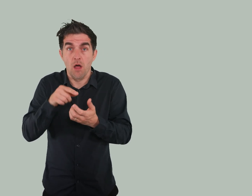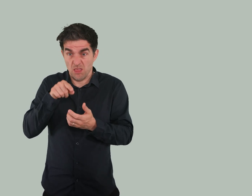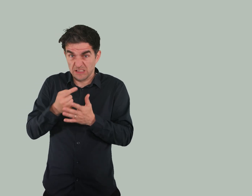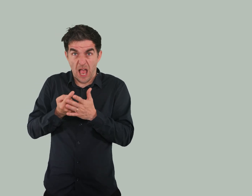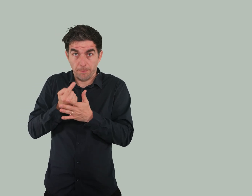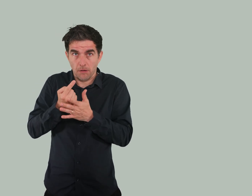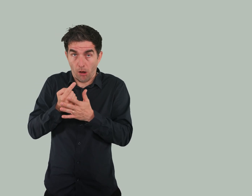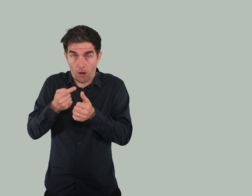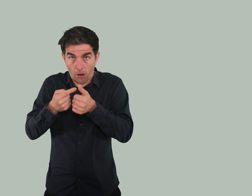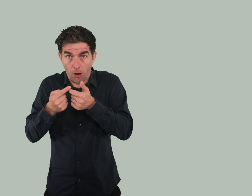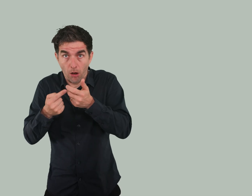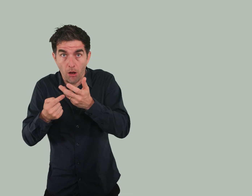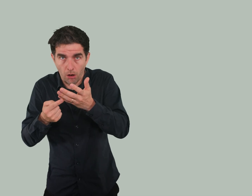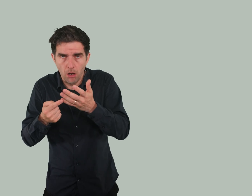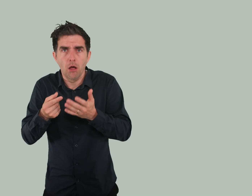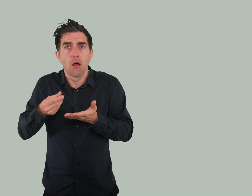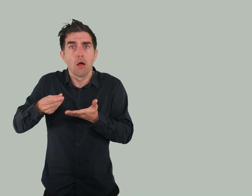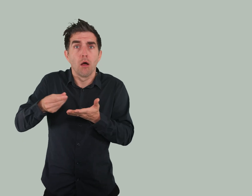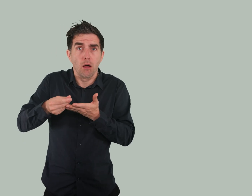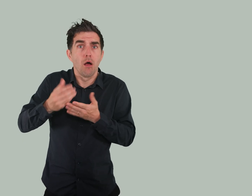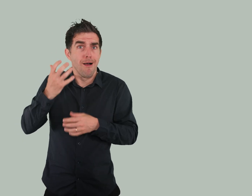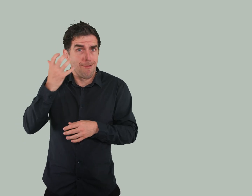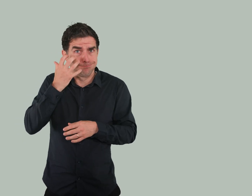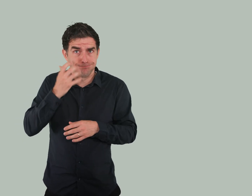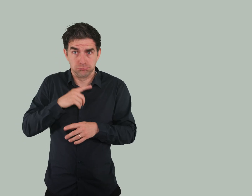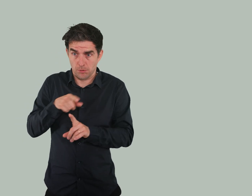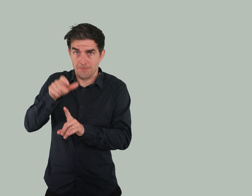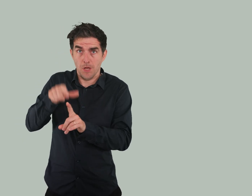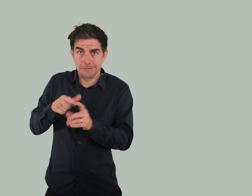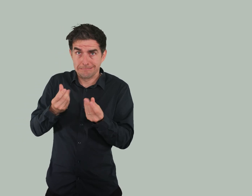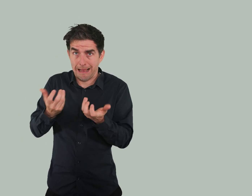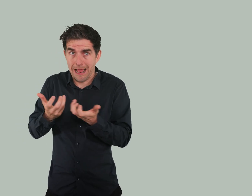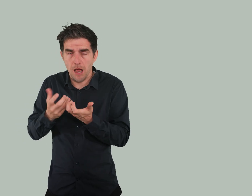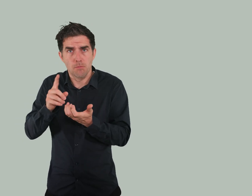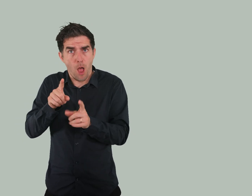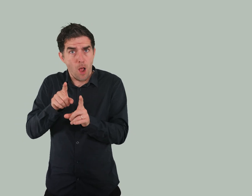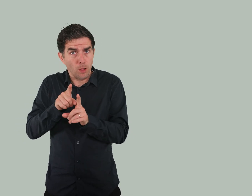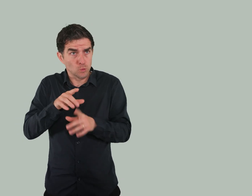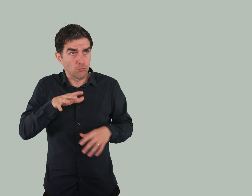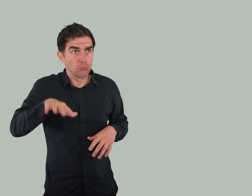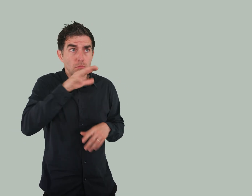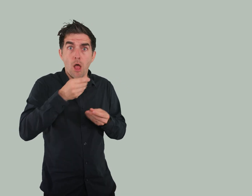Once that happens, the costs are borne not only by the individual,